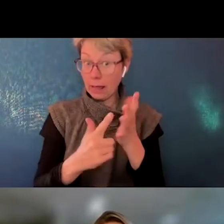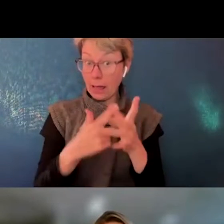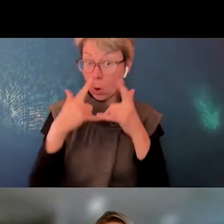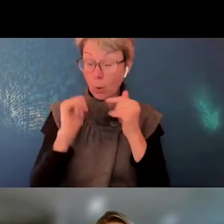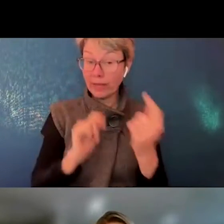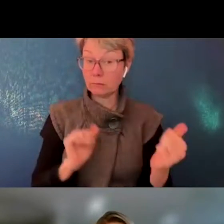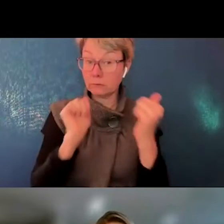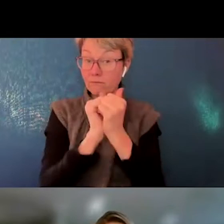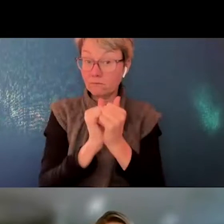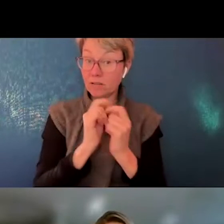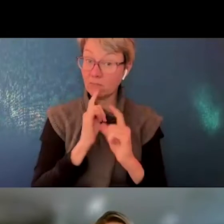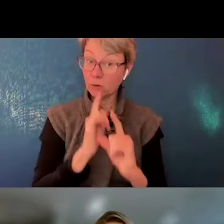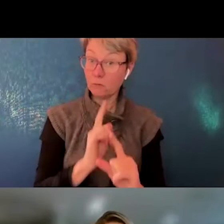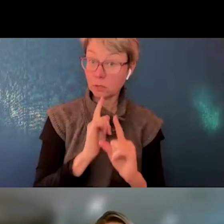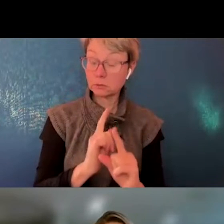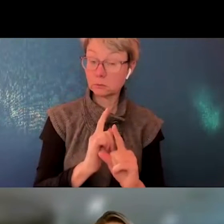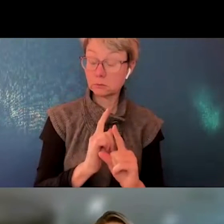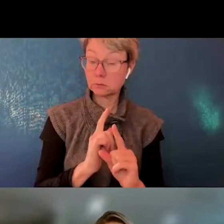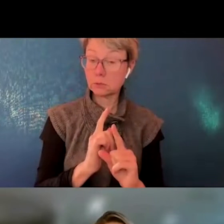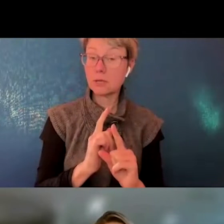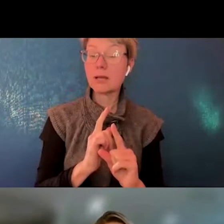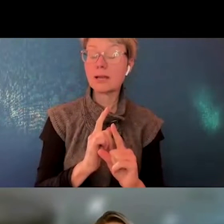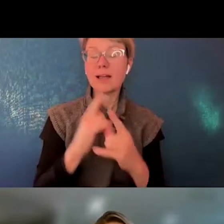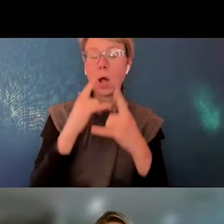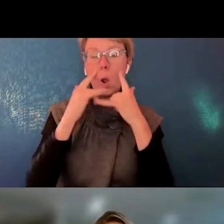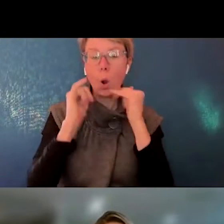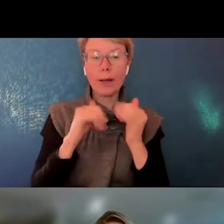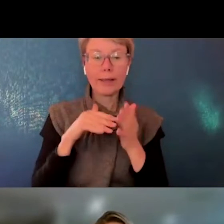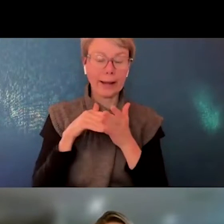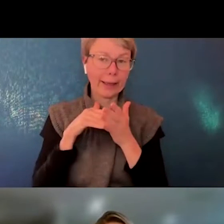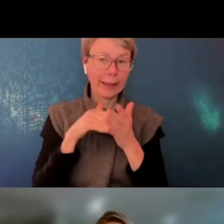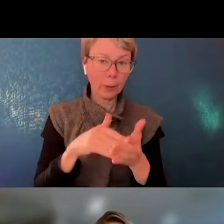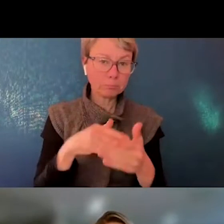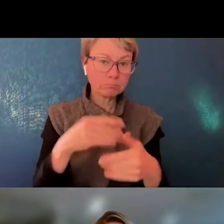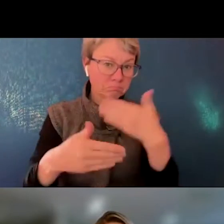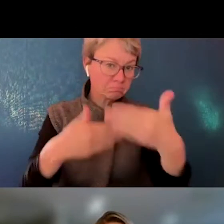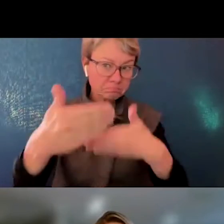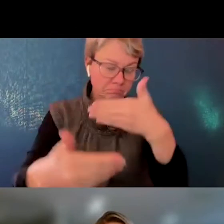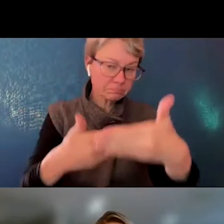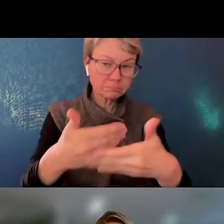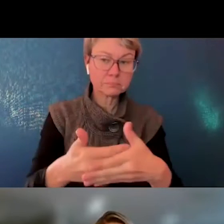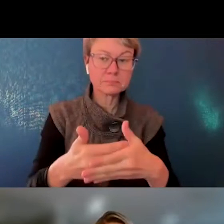who can uh then assist you if you uh are requiring ongoing help and need to submit an application for